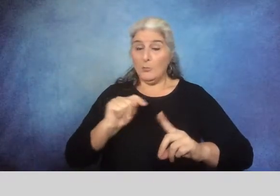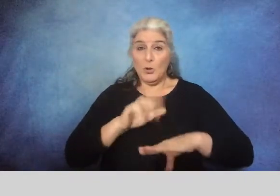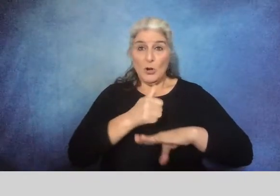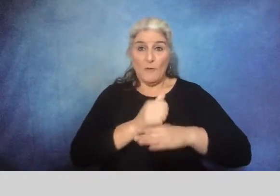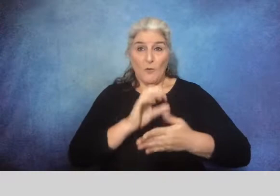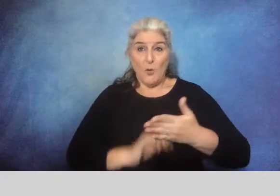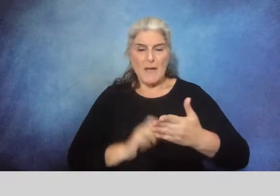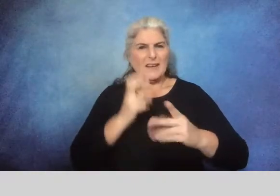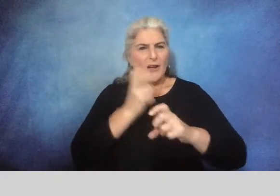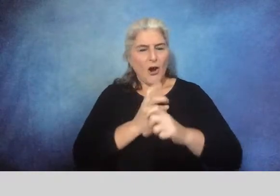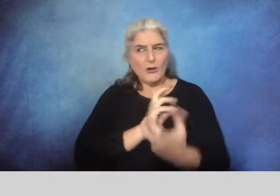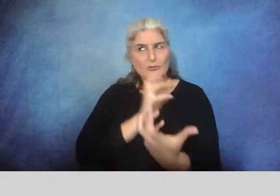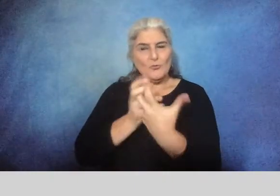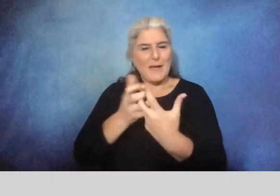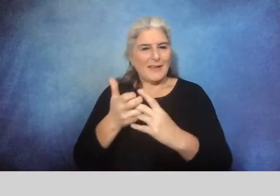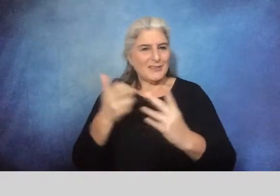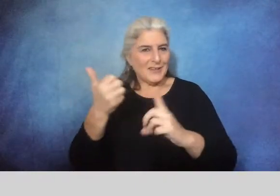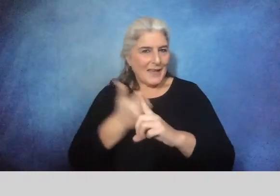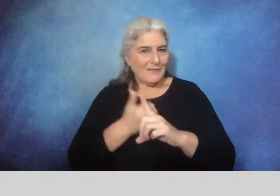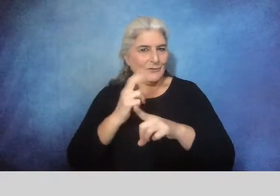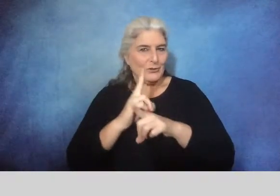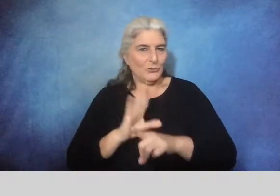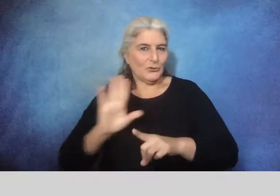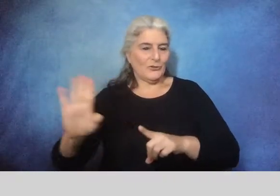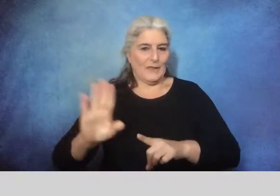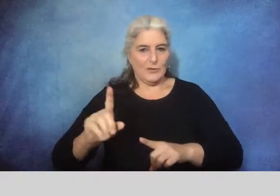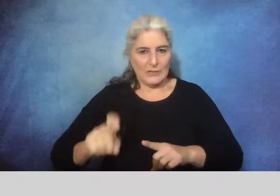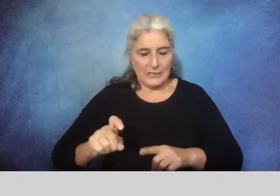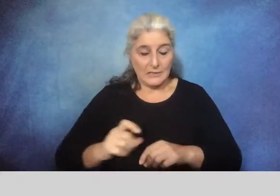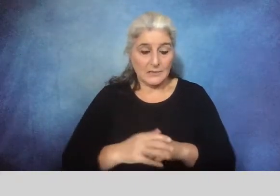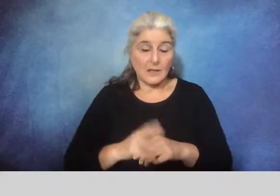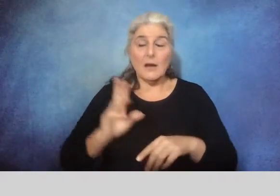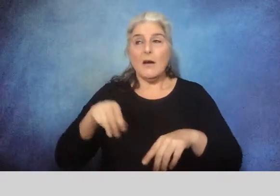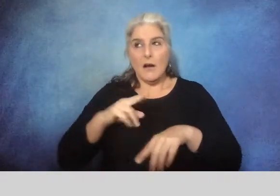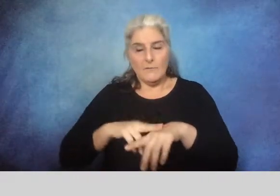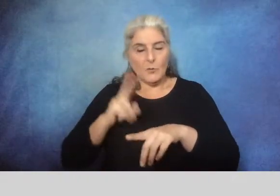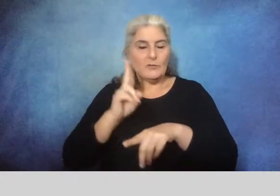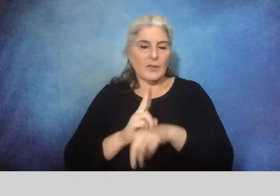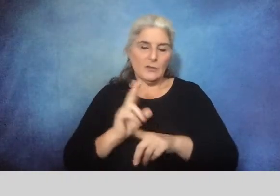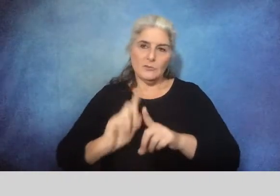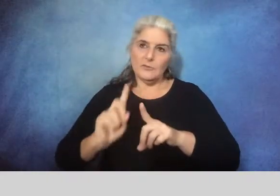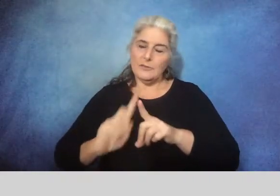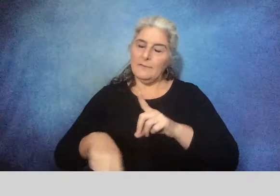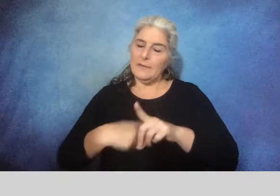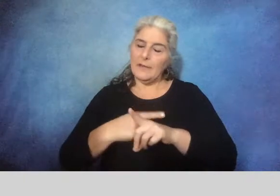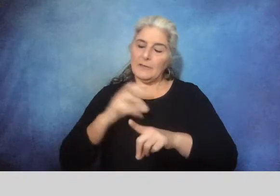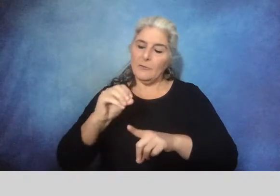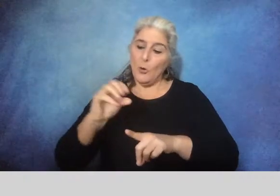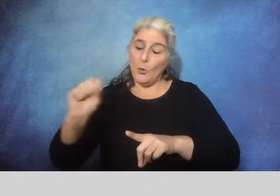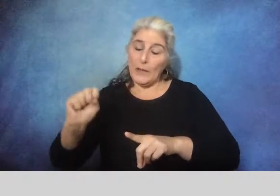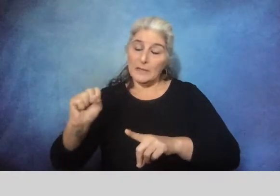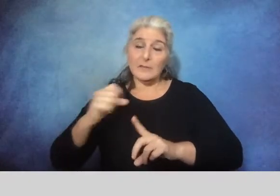Reason being there are users who use different operating systems. There are users who use different formats